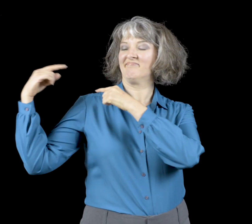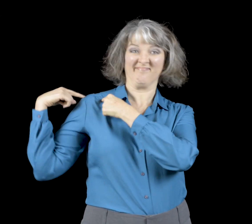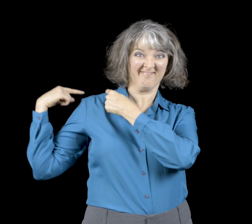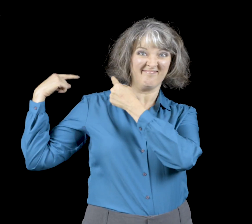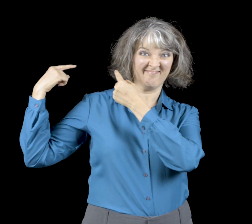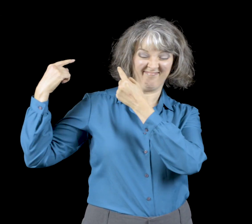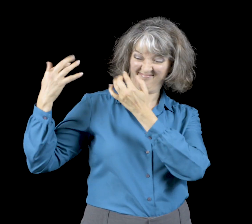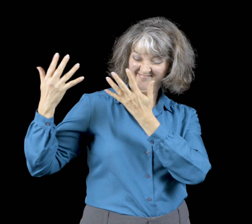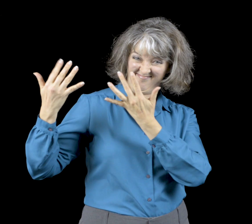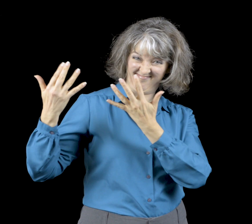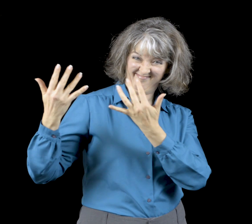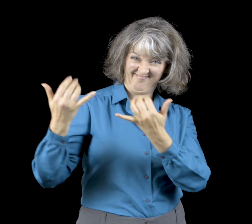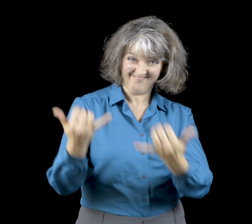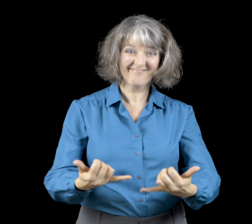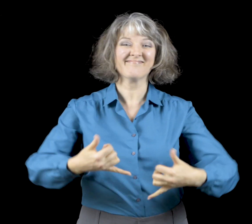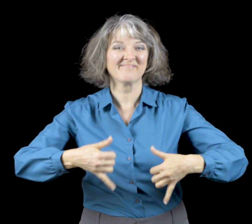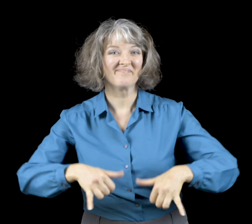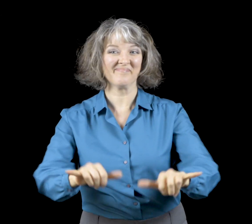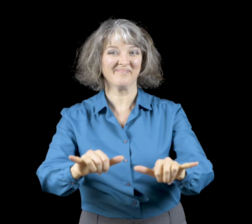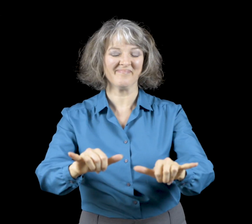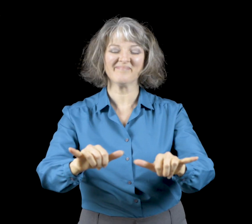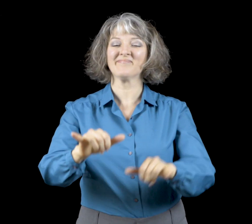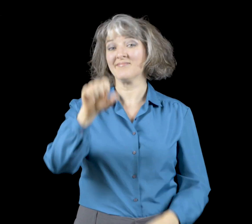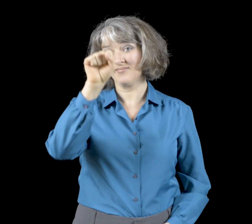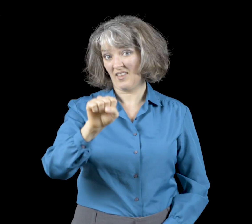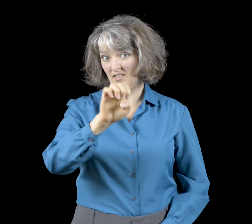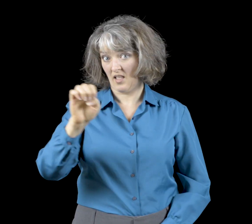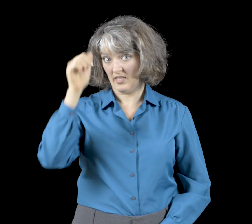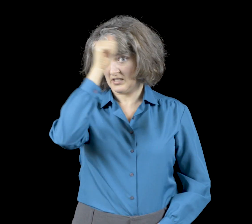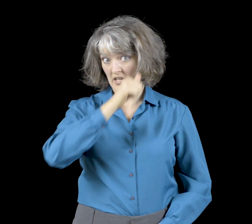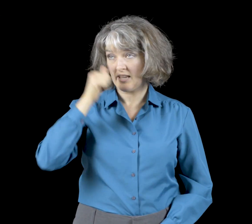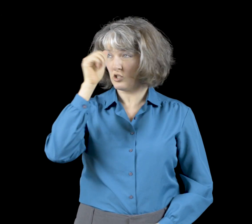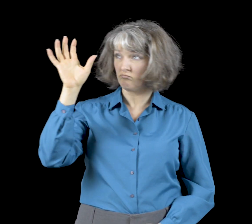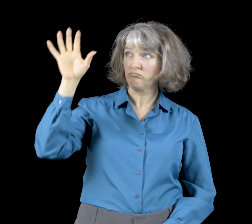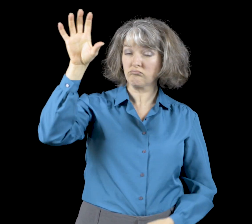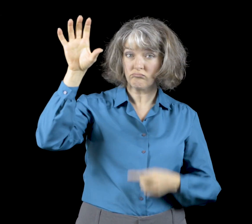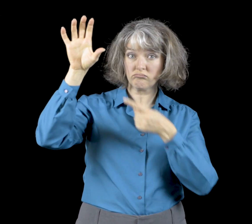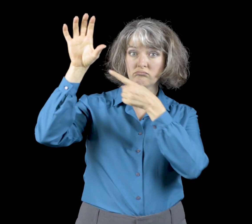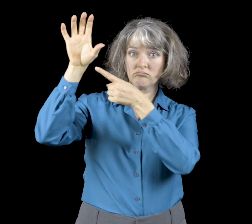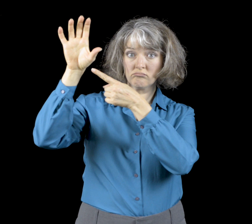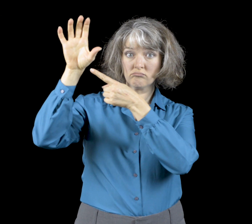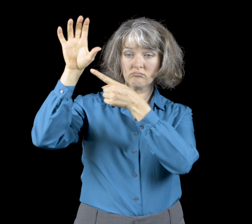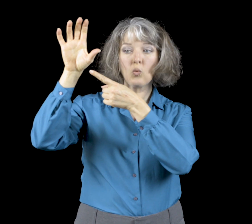From many years ago and continuing to this day. Southeast Asia here.